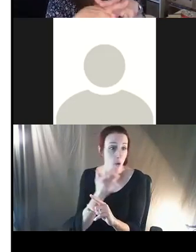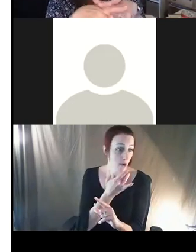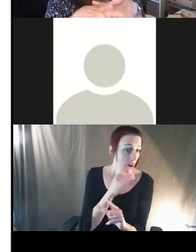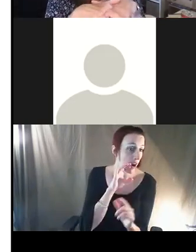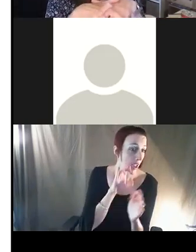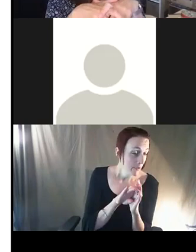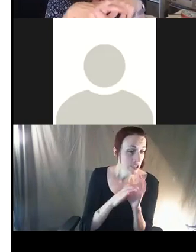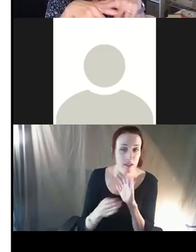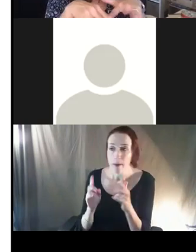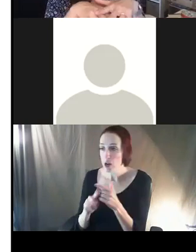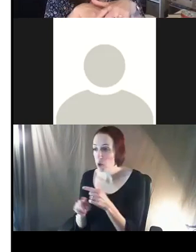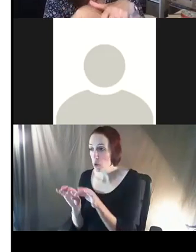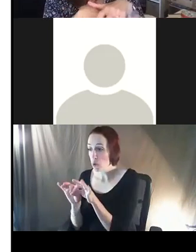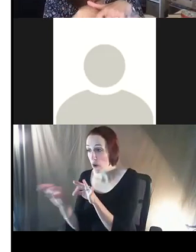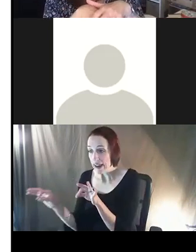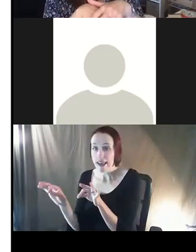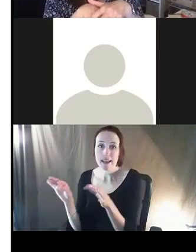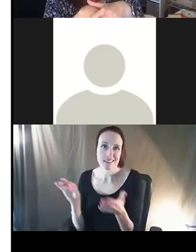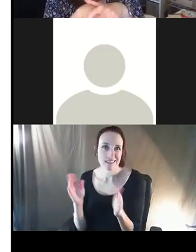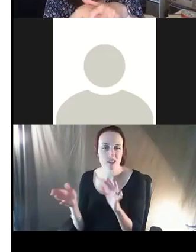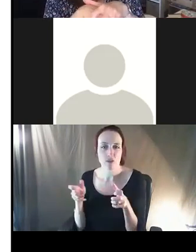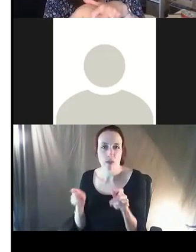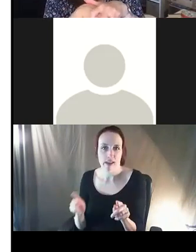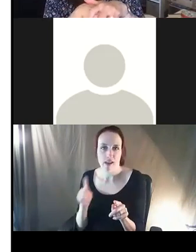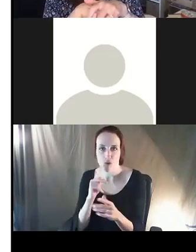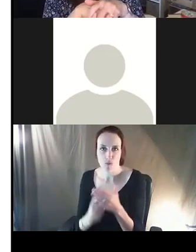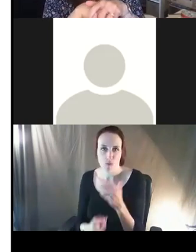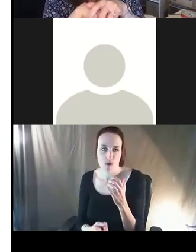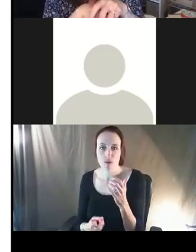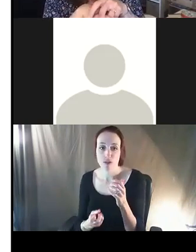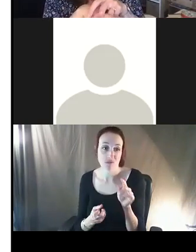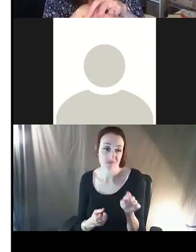All of these things actually do apply in that mobile.